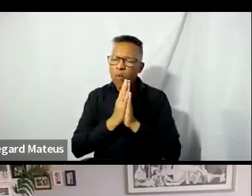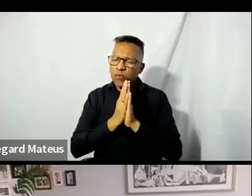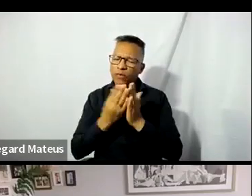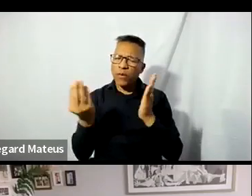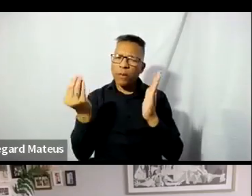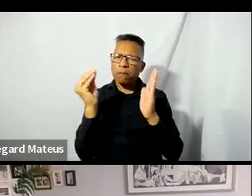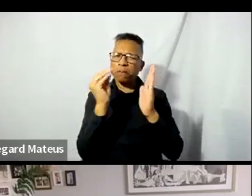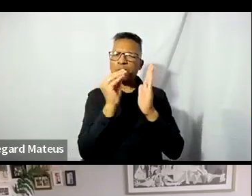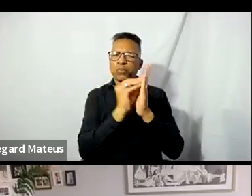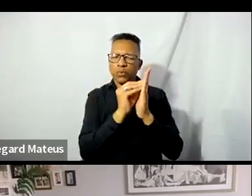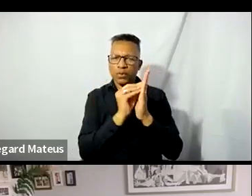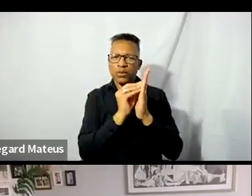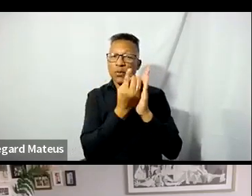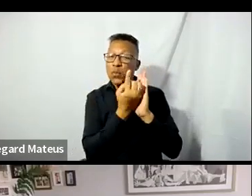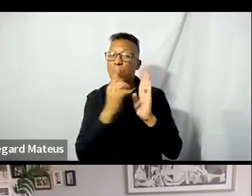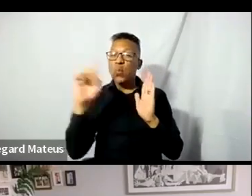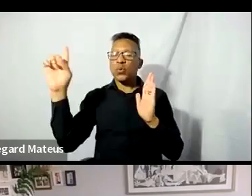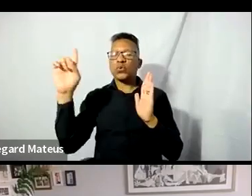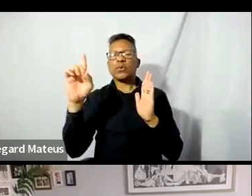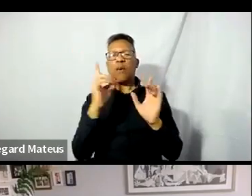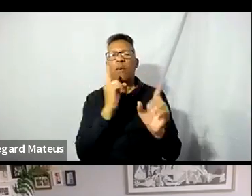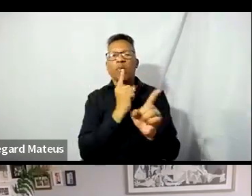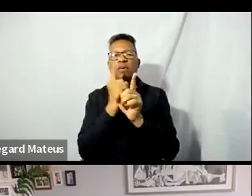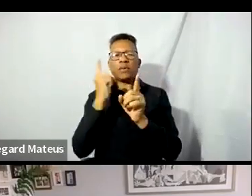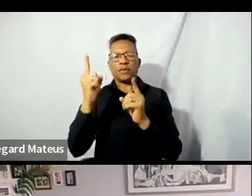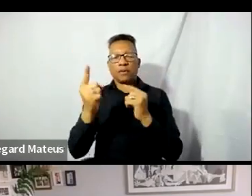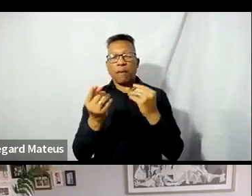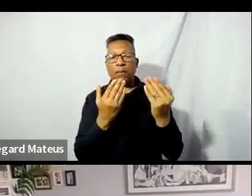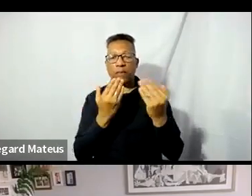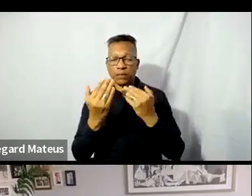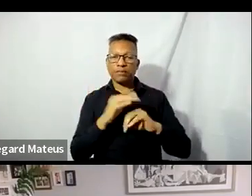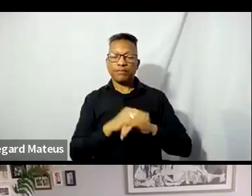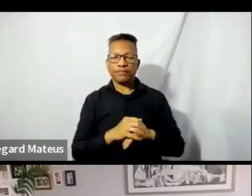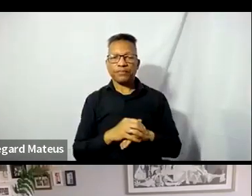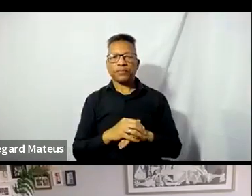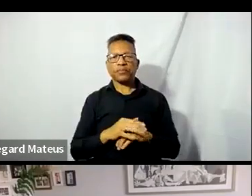*lang*